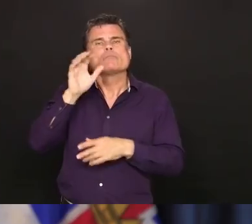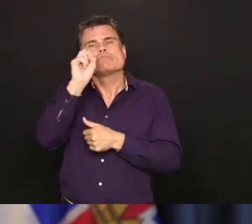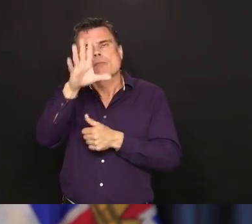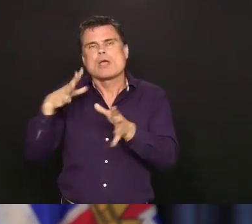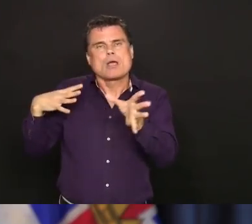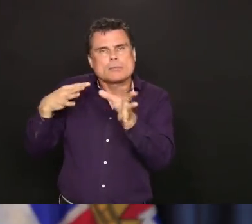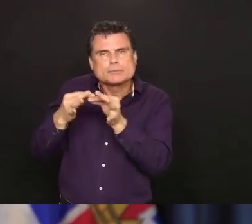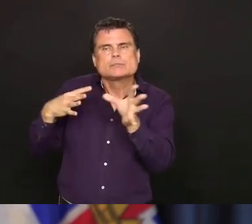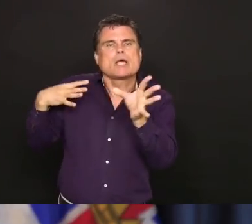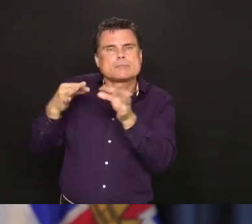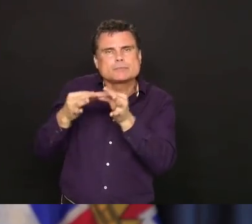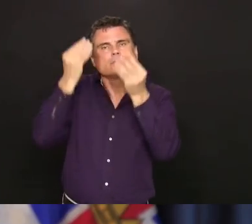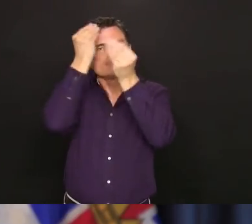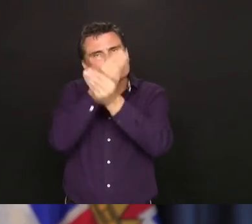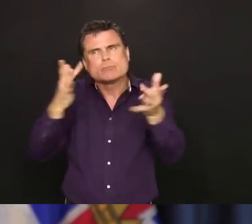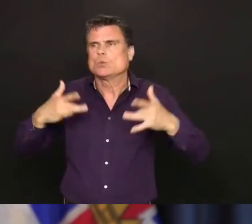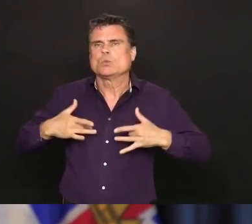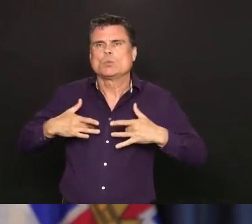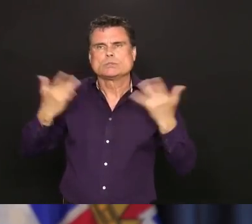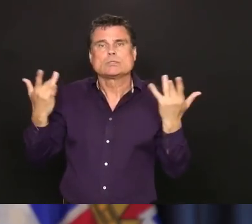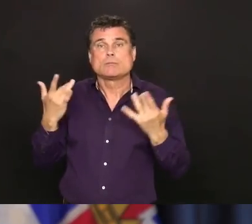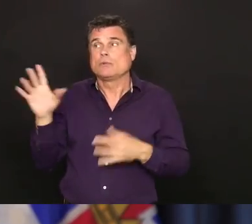system and restoring